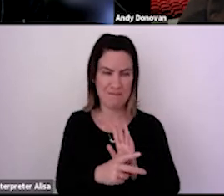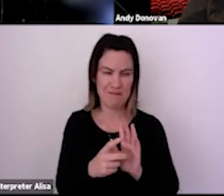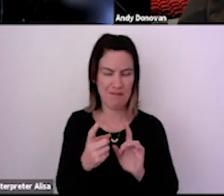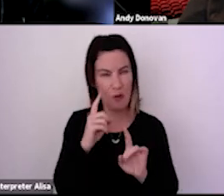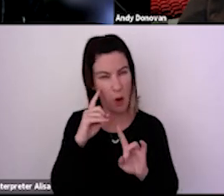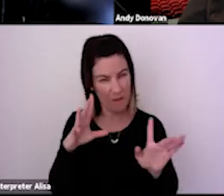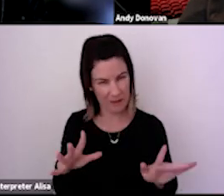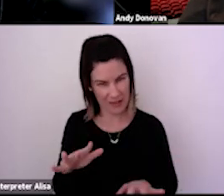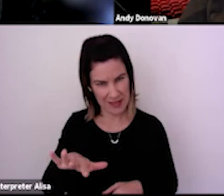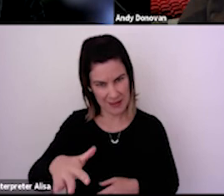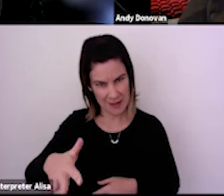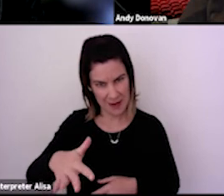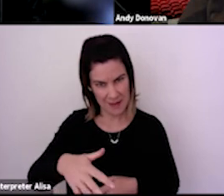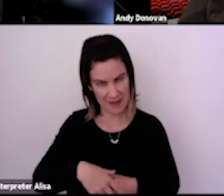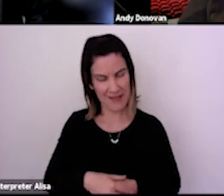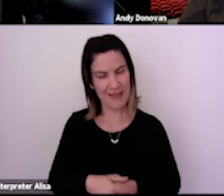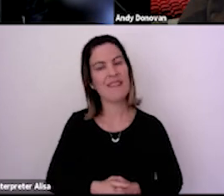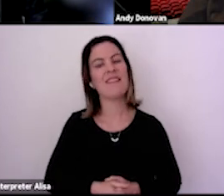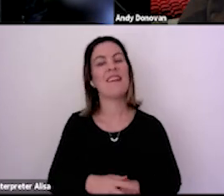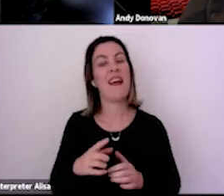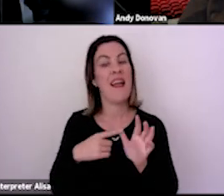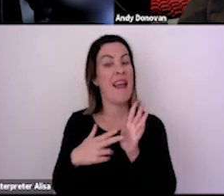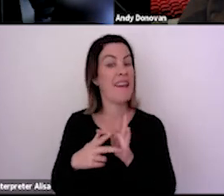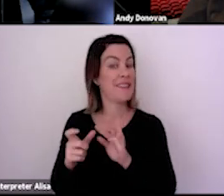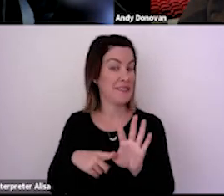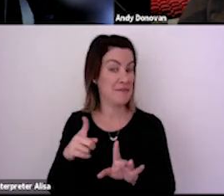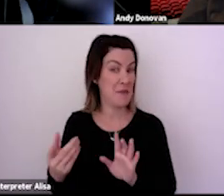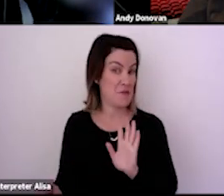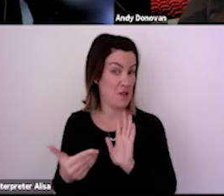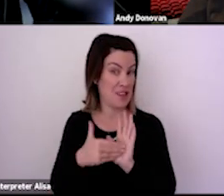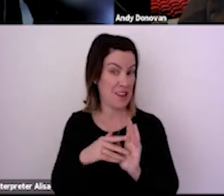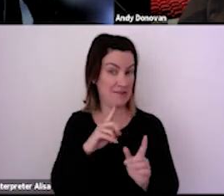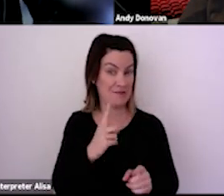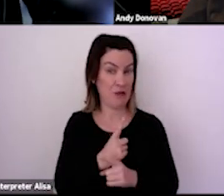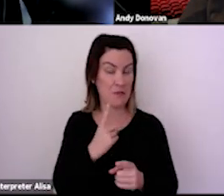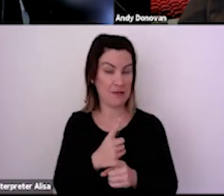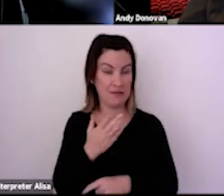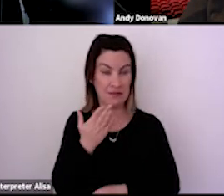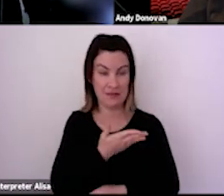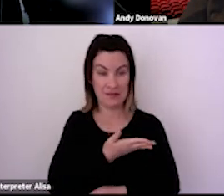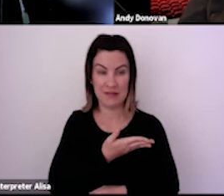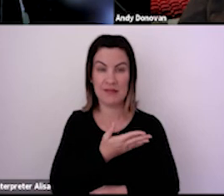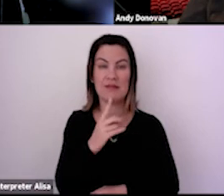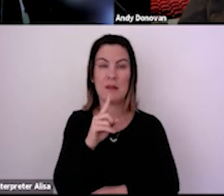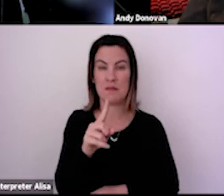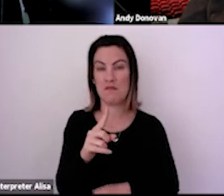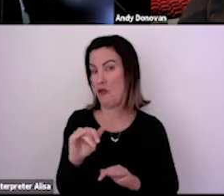Andy, please add to this or perhaps offer an alternative view.